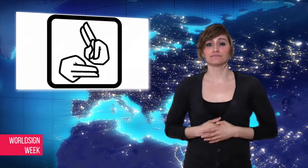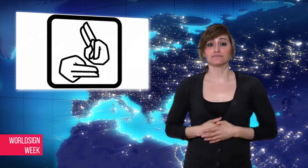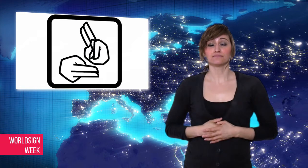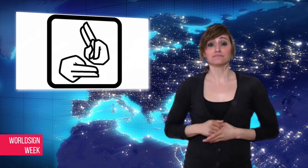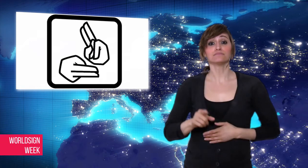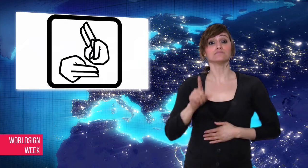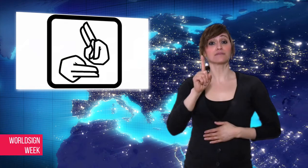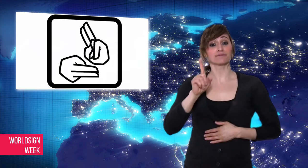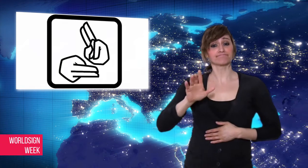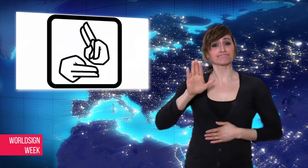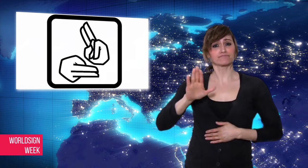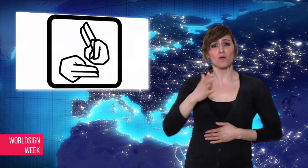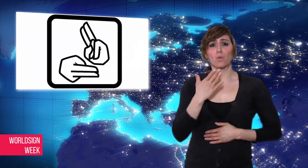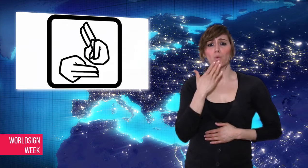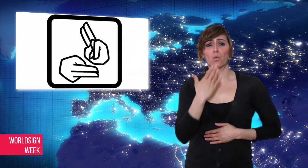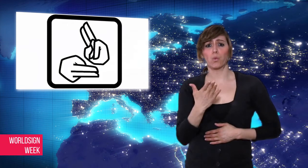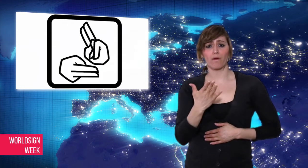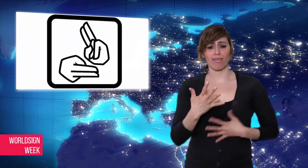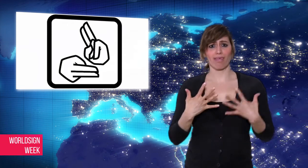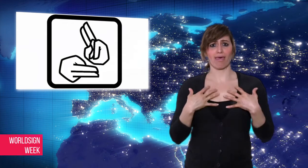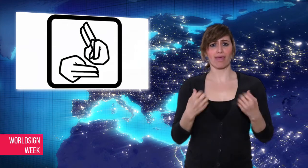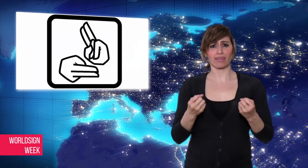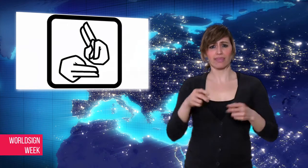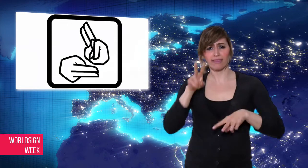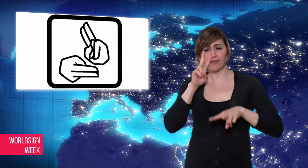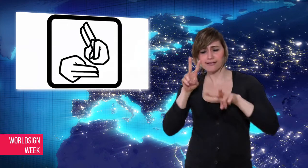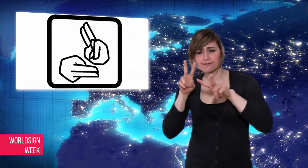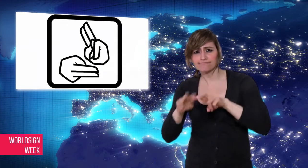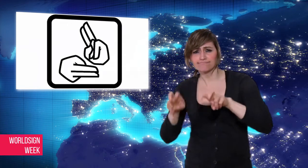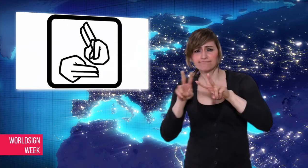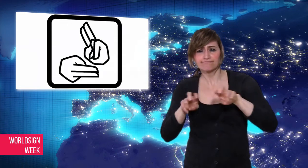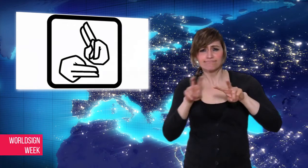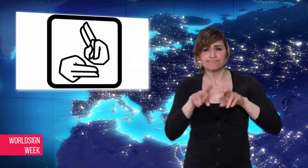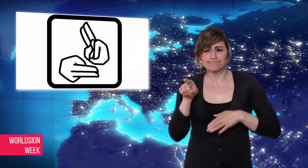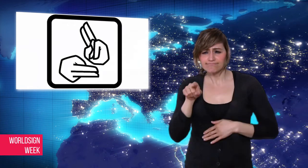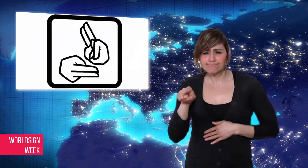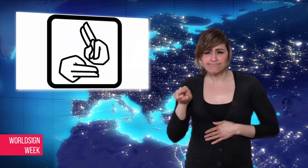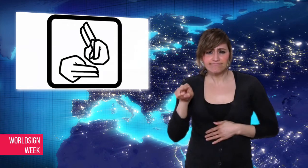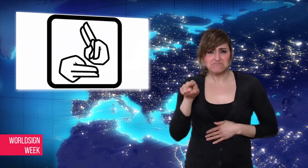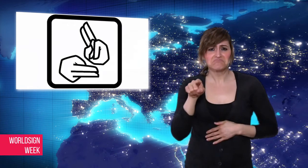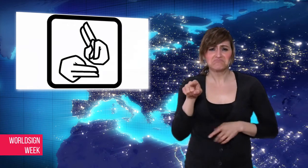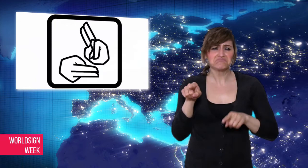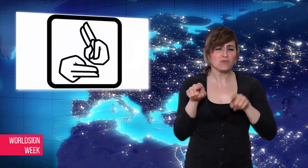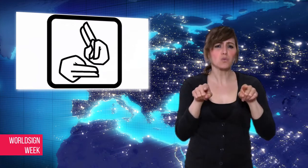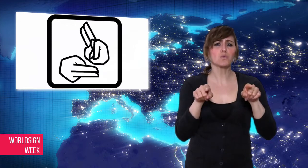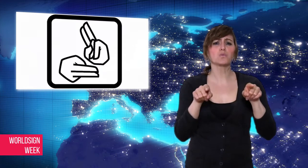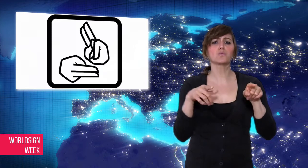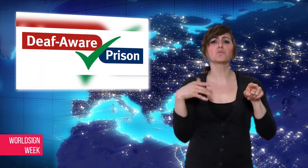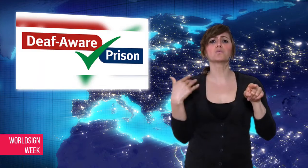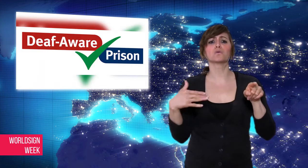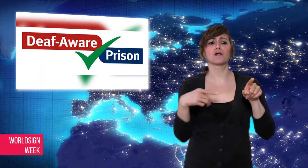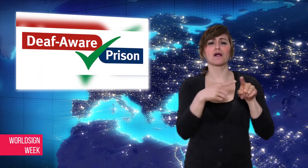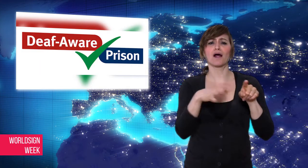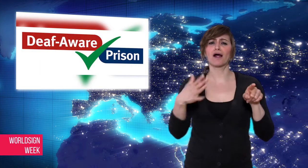investigation the most rudest hospital